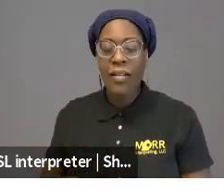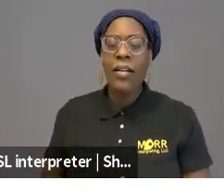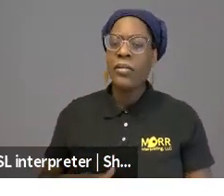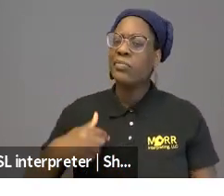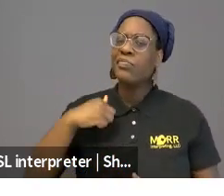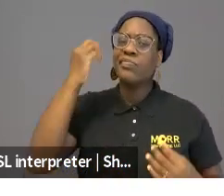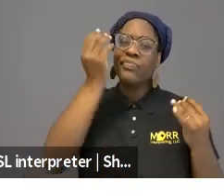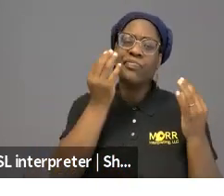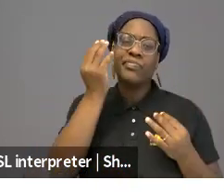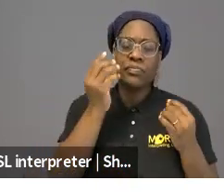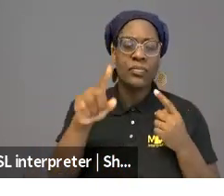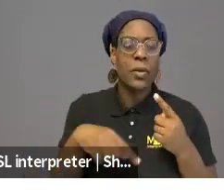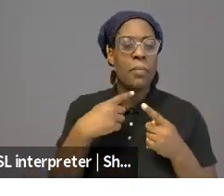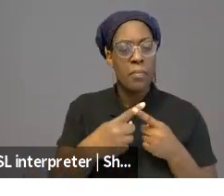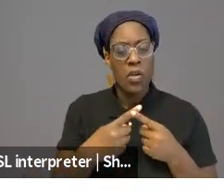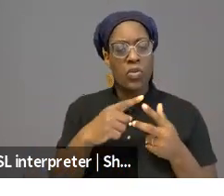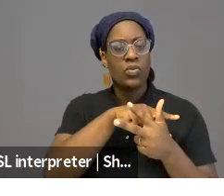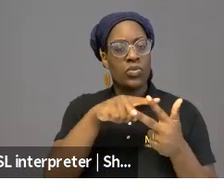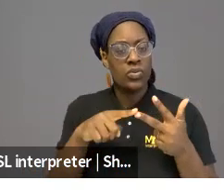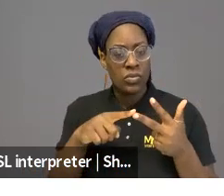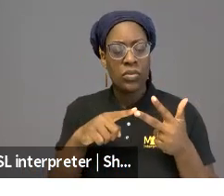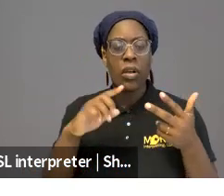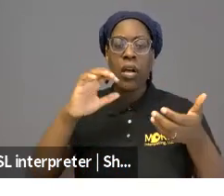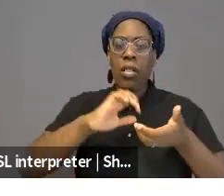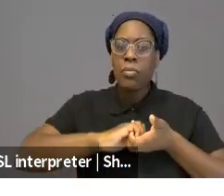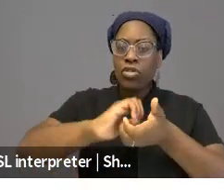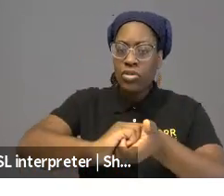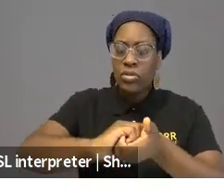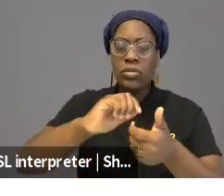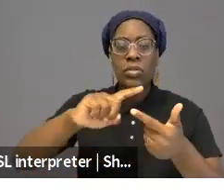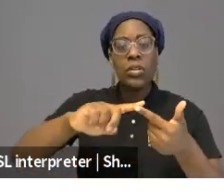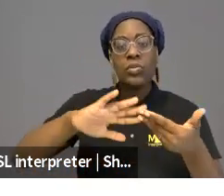and sustainability have been highlighted over the last two years during the pandemic in particular.